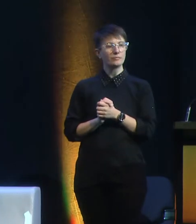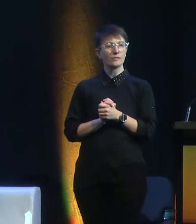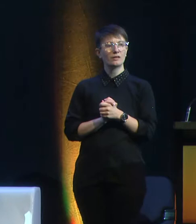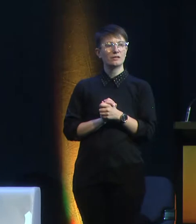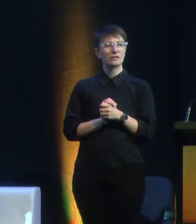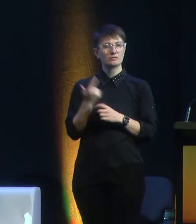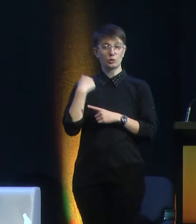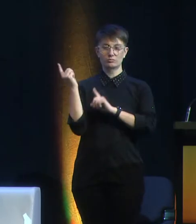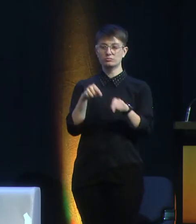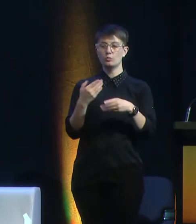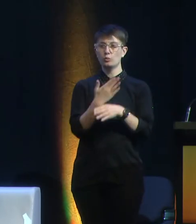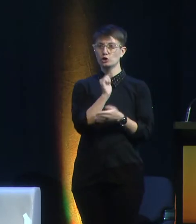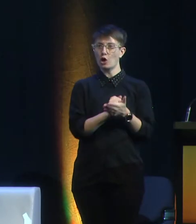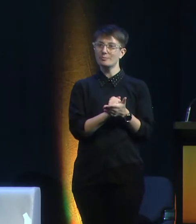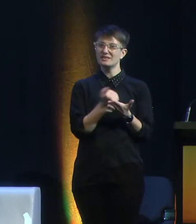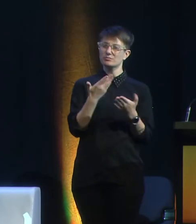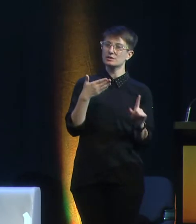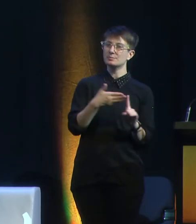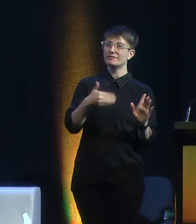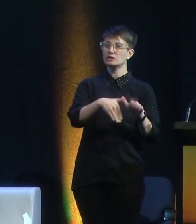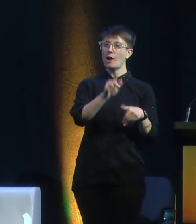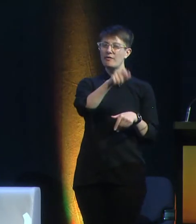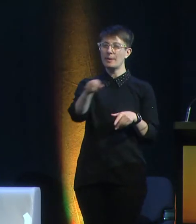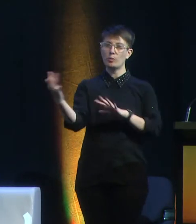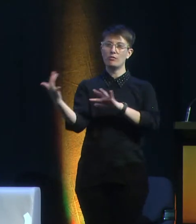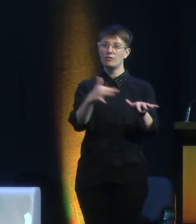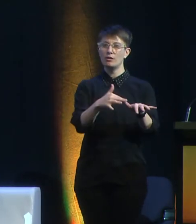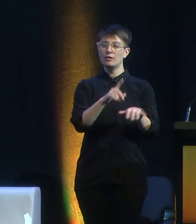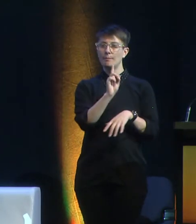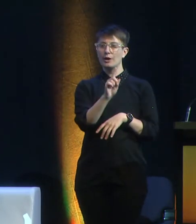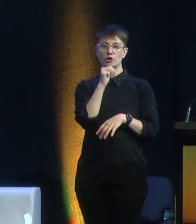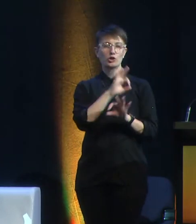had a certain demographic at those workshops but not always our marae people, our people